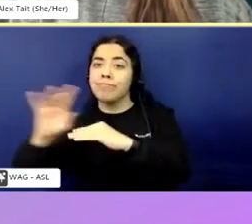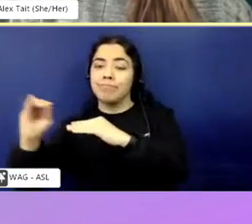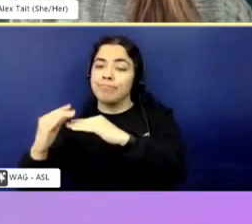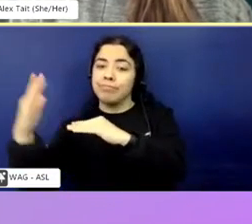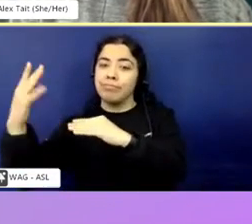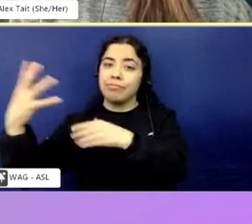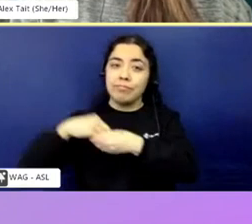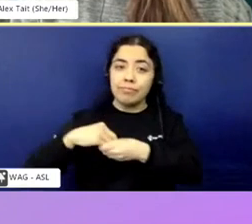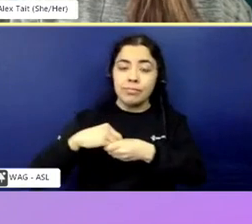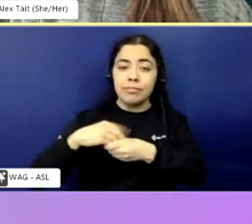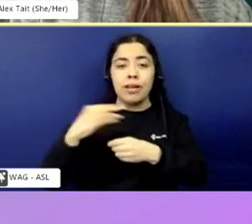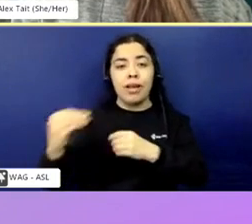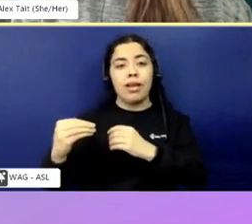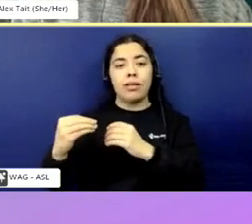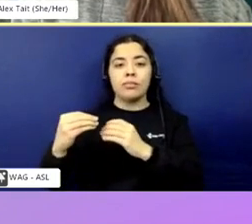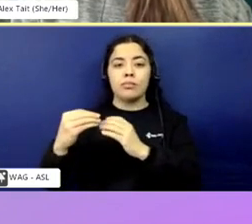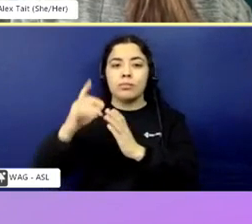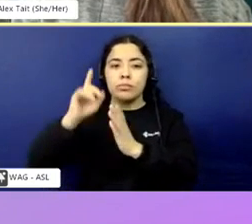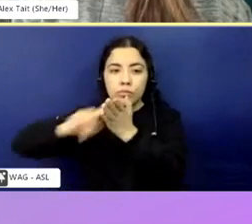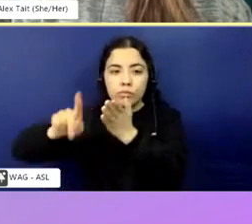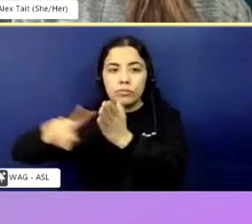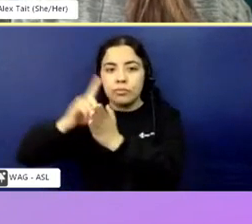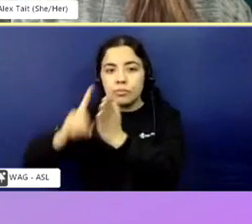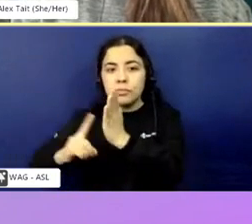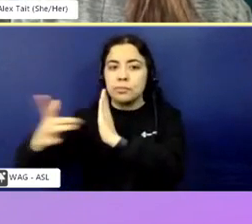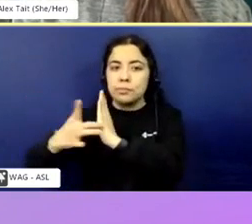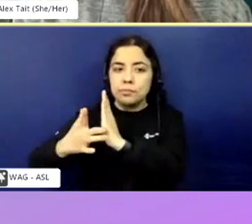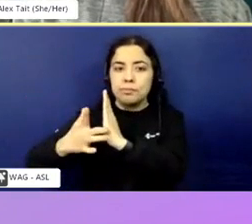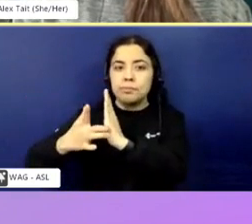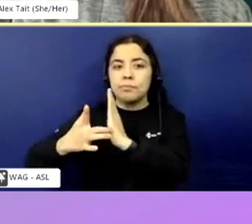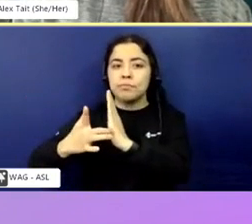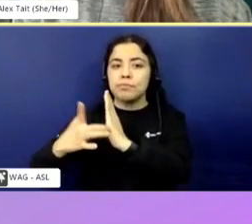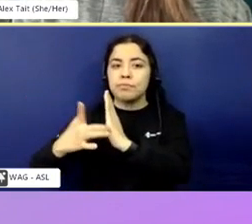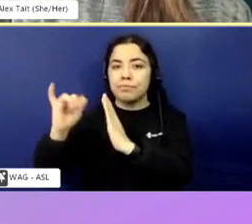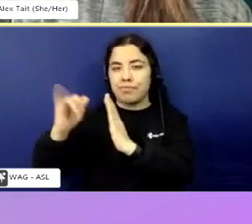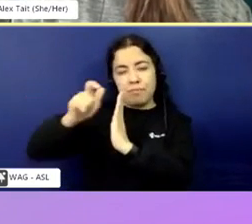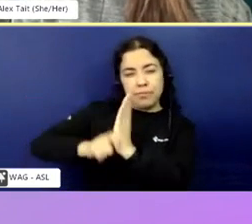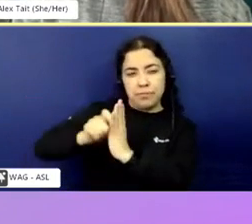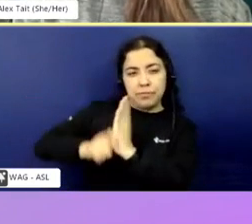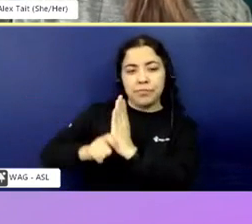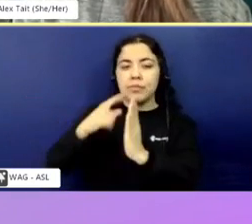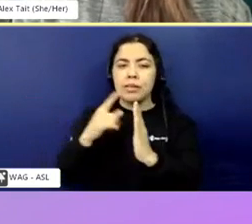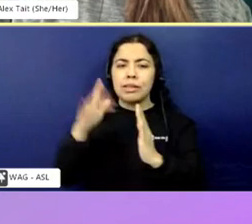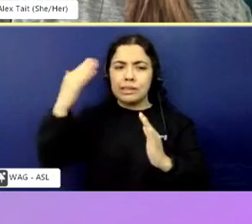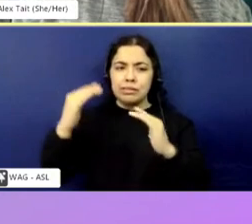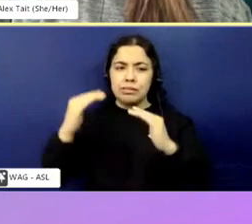that? From the inclusion of older adults and the research and design of digital technology, they say, there